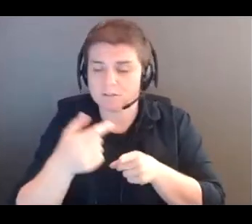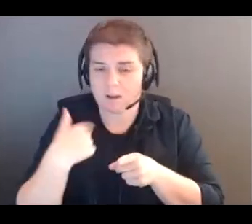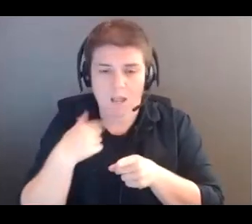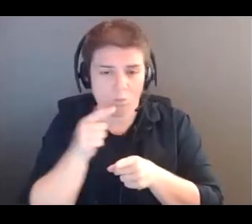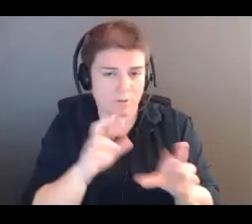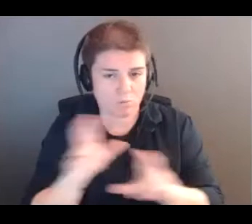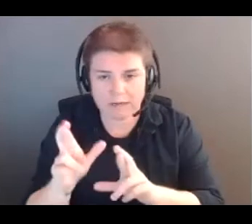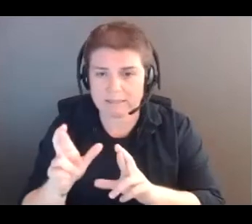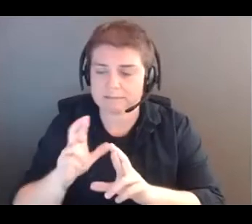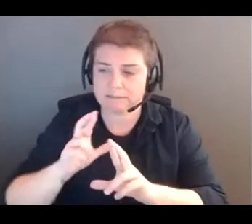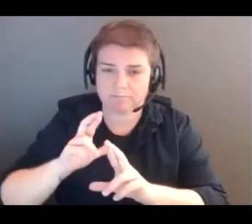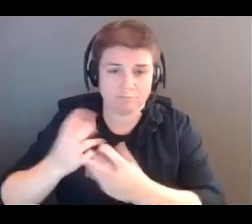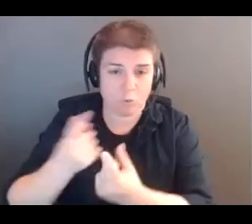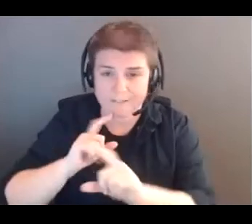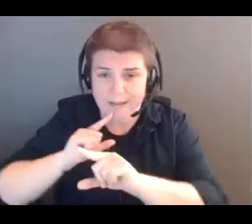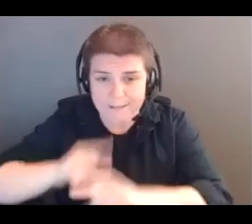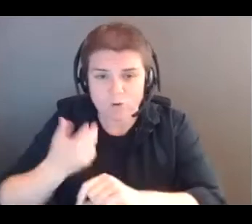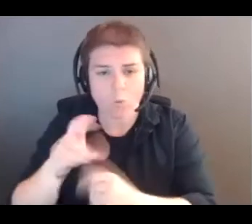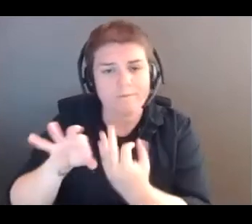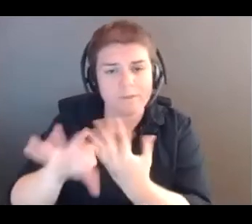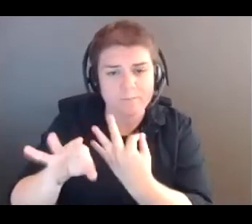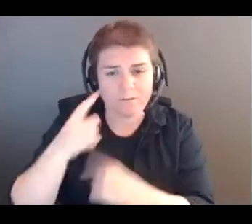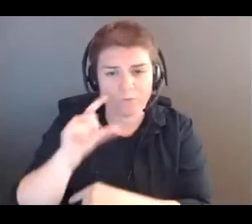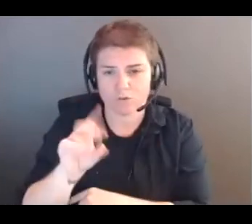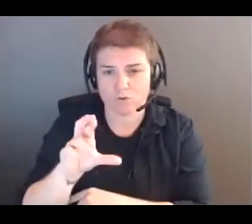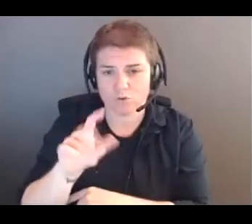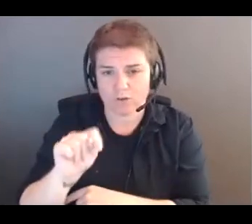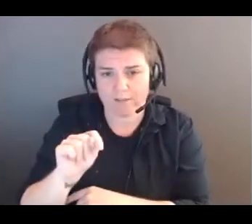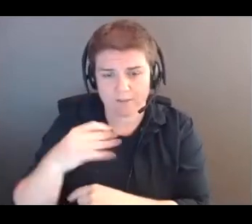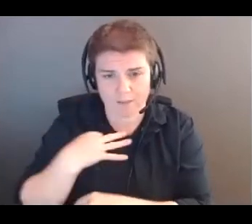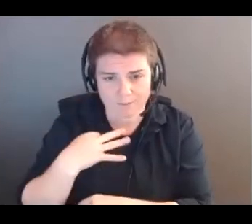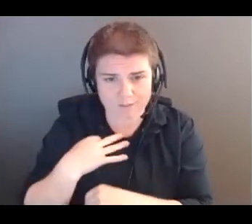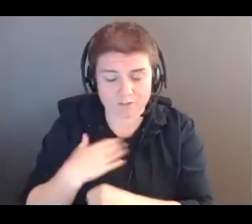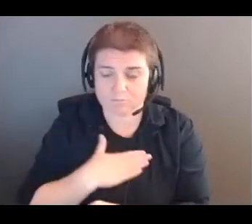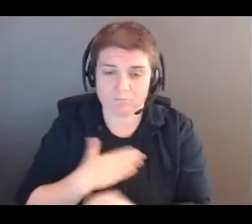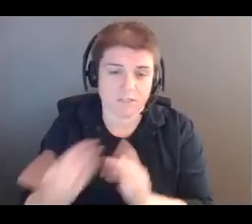or provide feedback on your draft application. Please reach out to me as early as you can